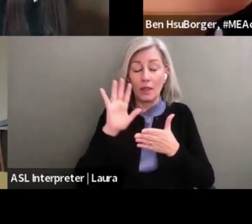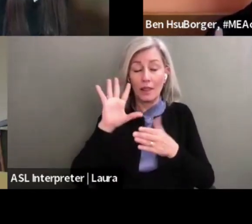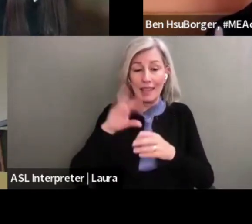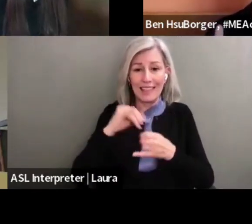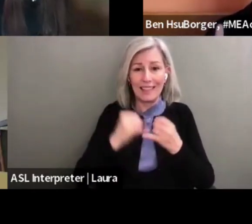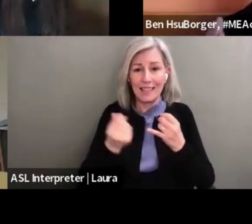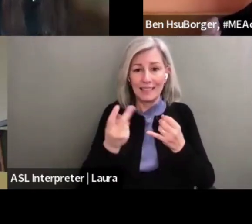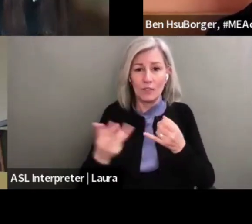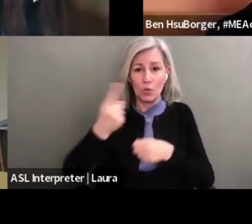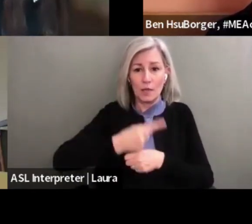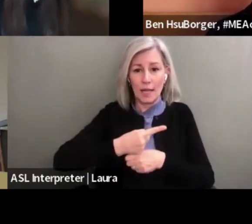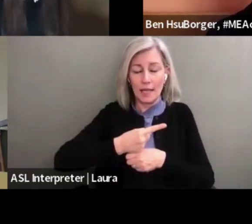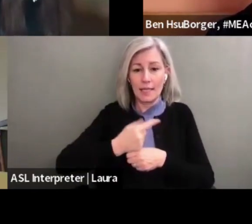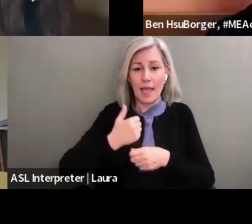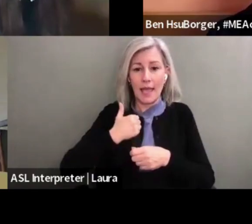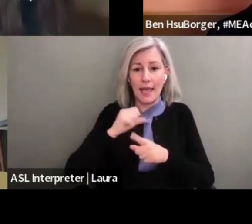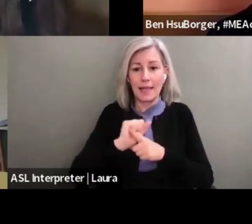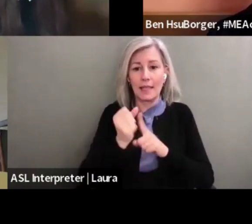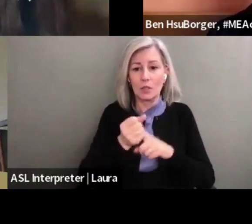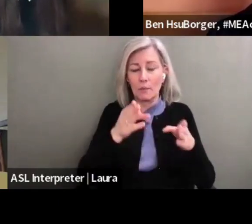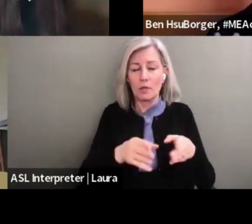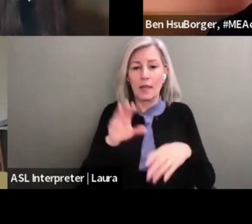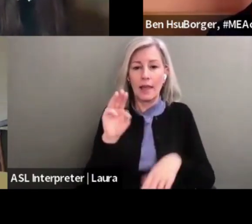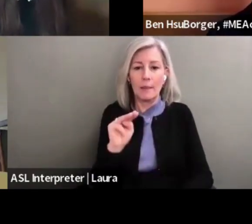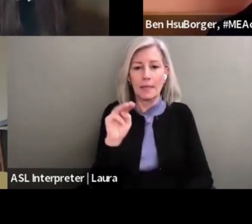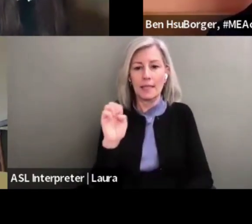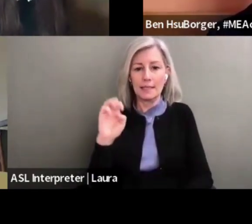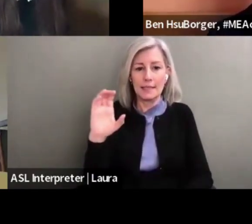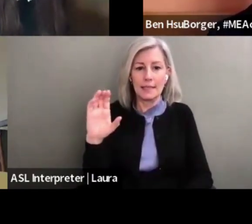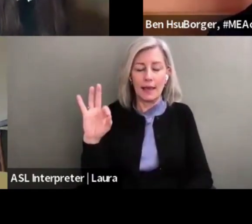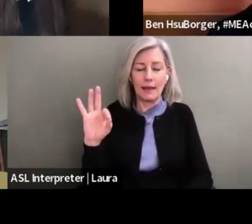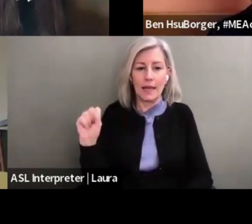We may not be paying attention to it at the federal and state level.